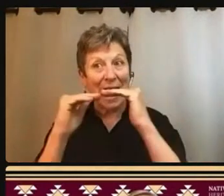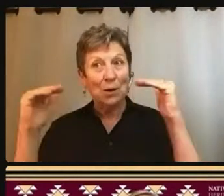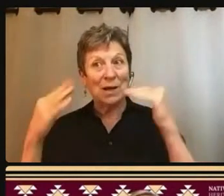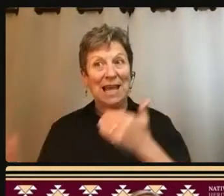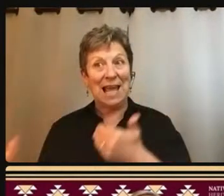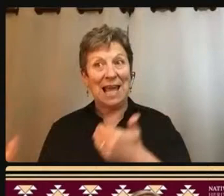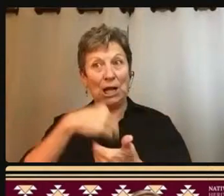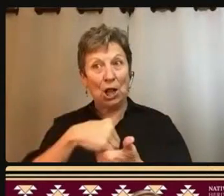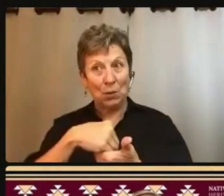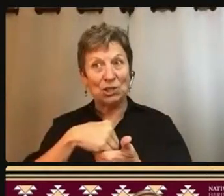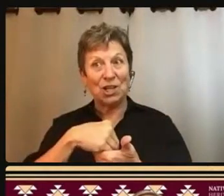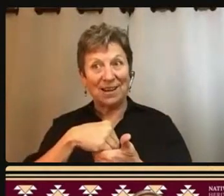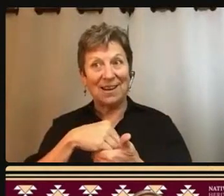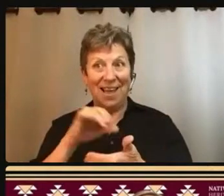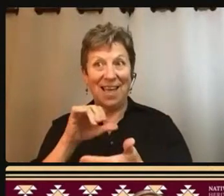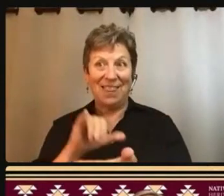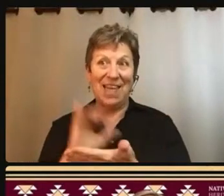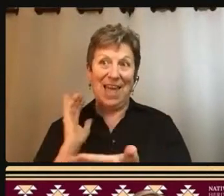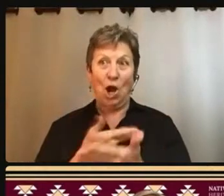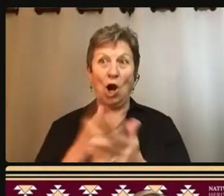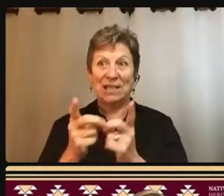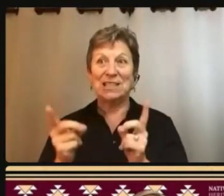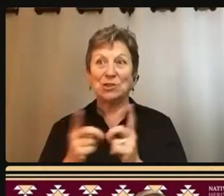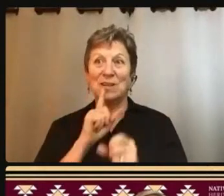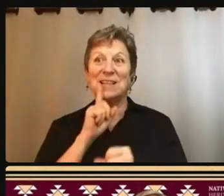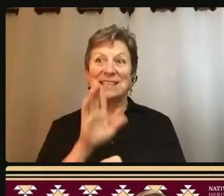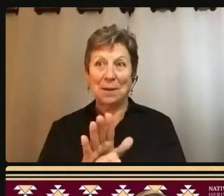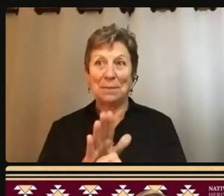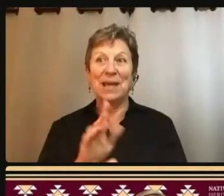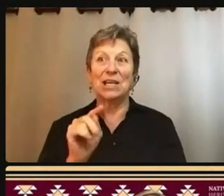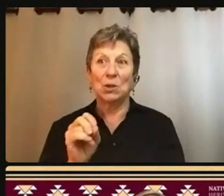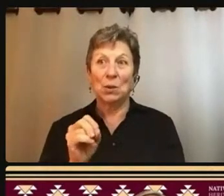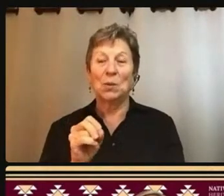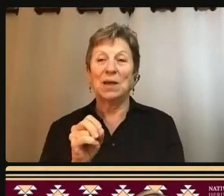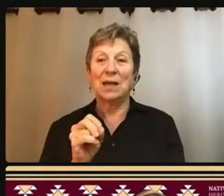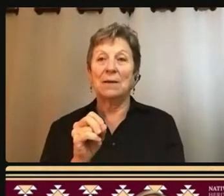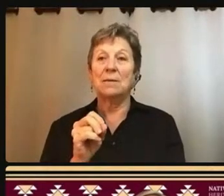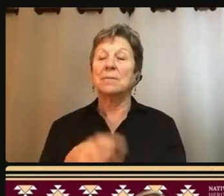WE WANT TO MAKE SURE THESE FOLKS HAVE A FOCUS AND A